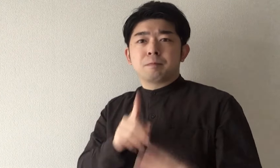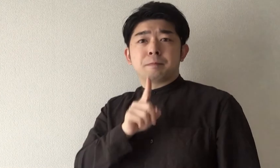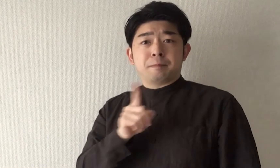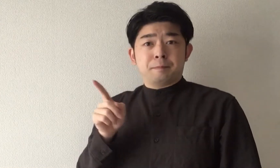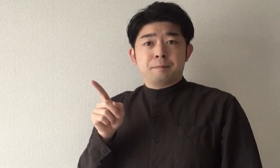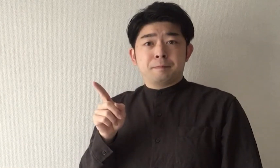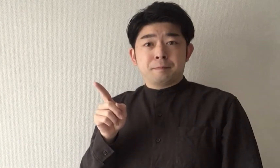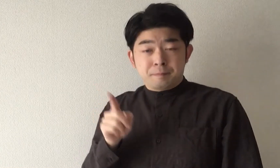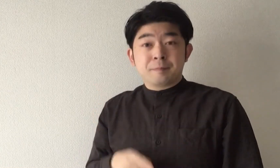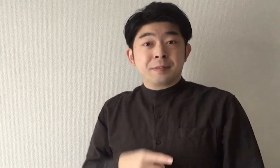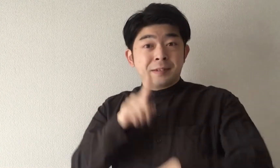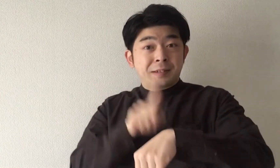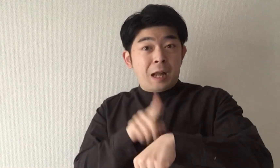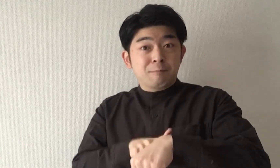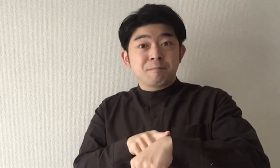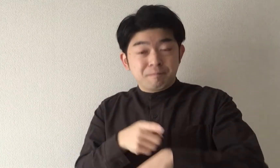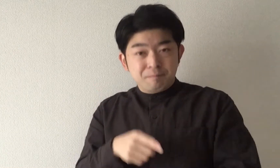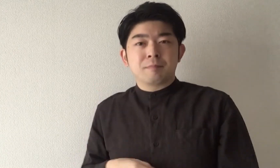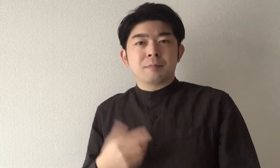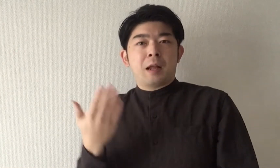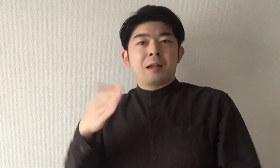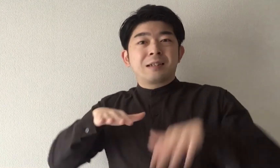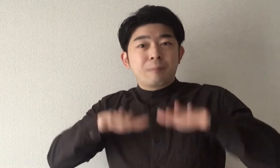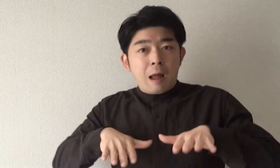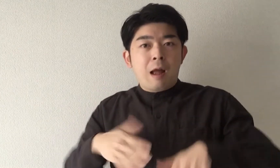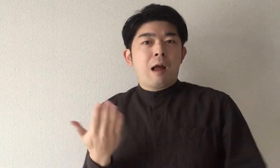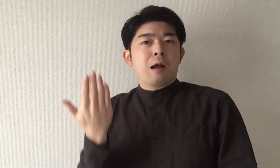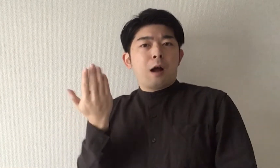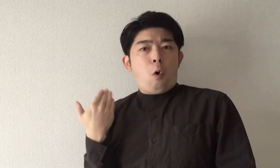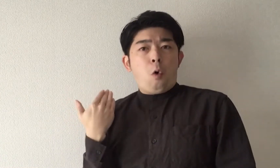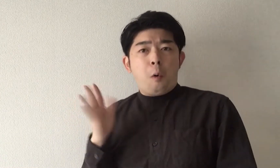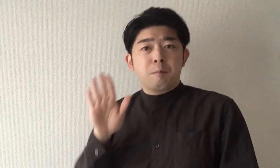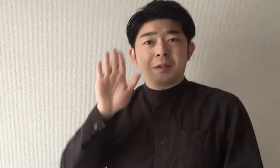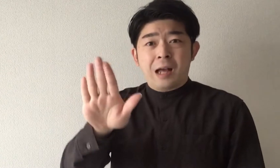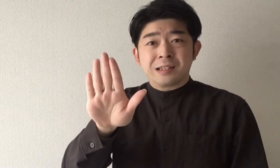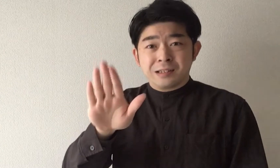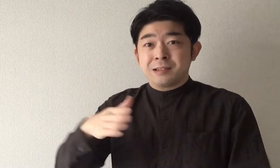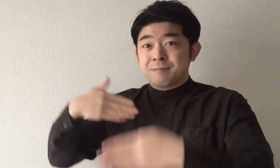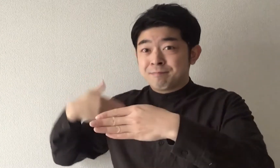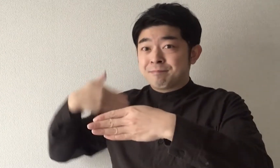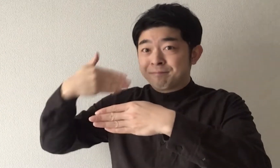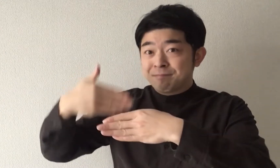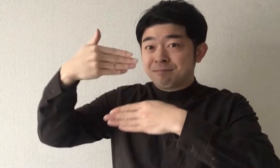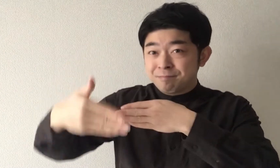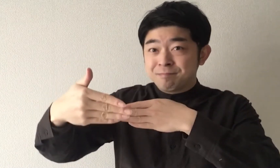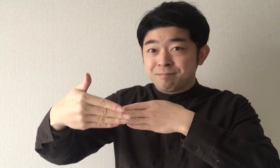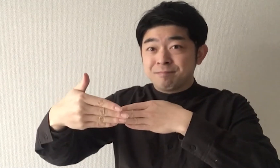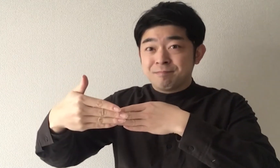For time, we often use a distinction with present, past, and future.